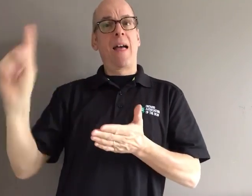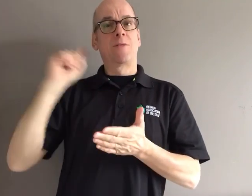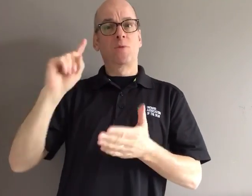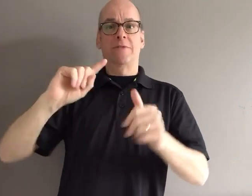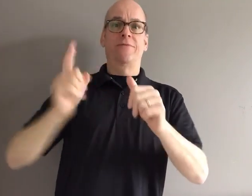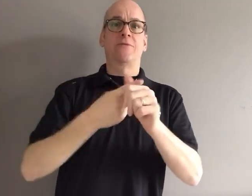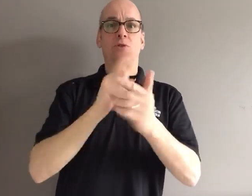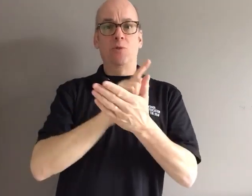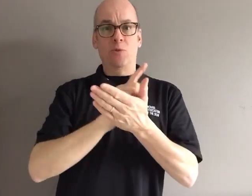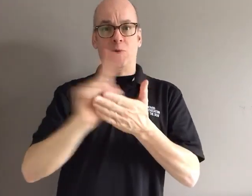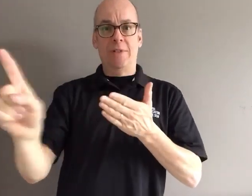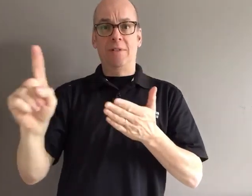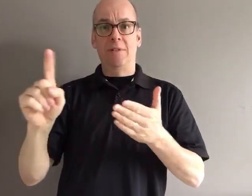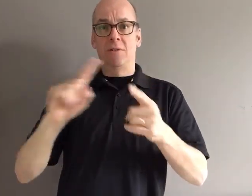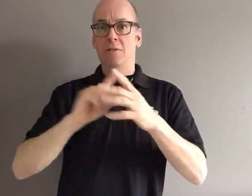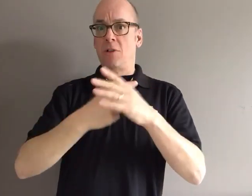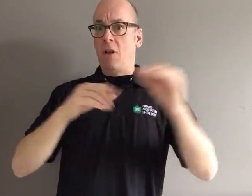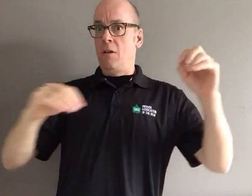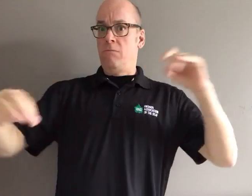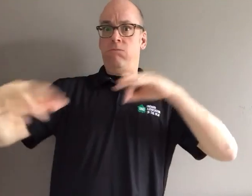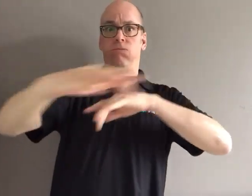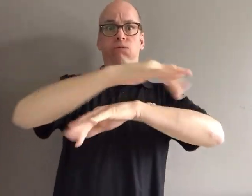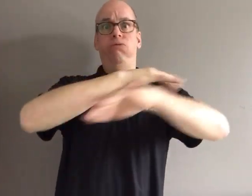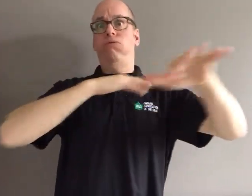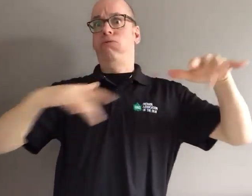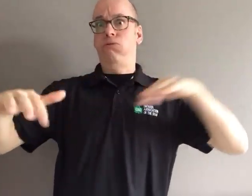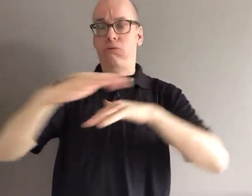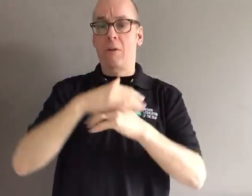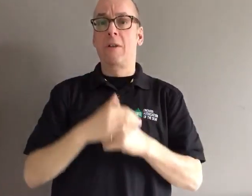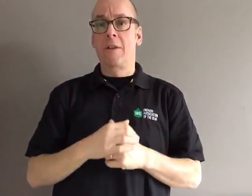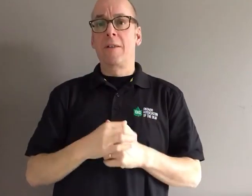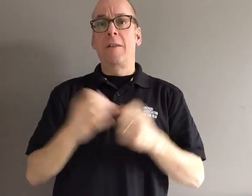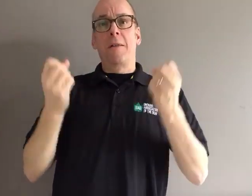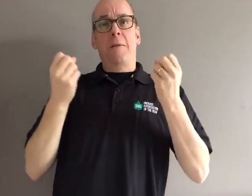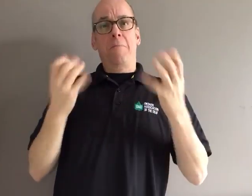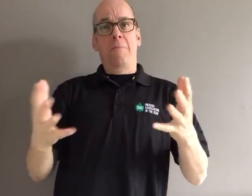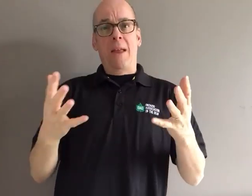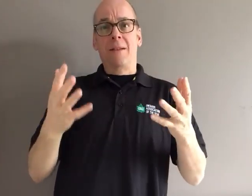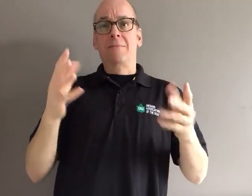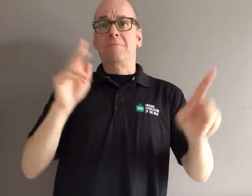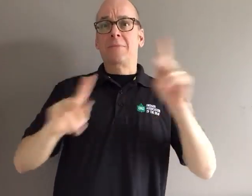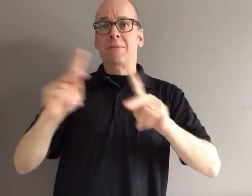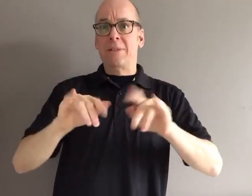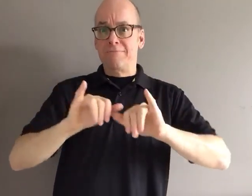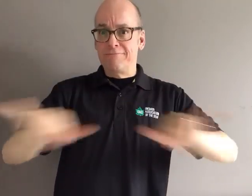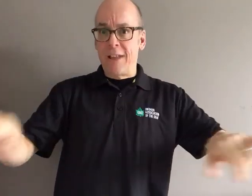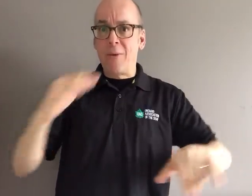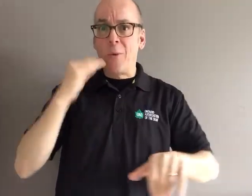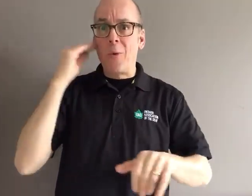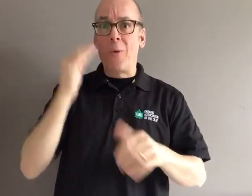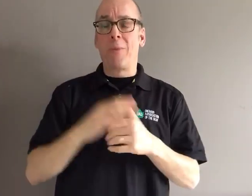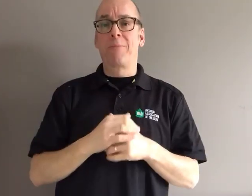Last week was the first week of having many people staying at home